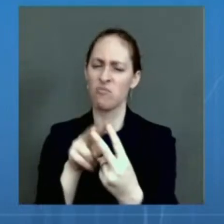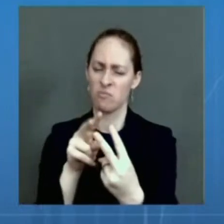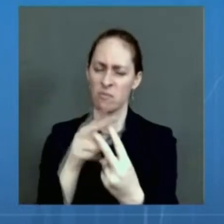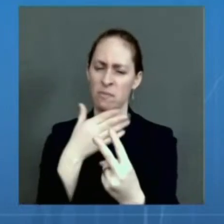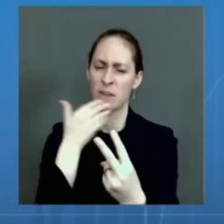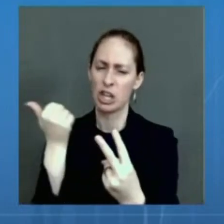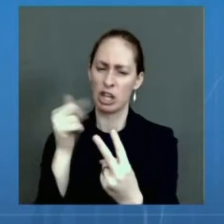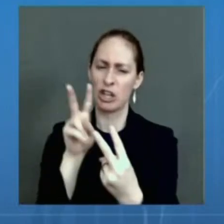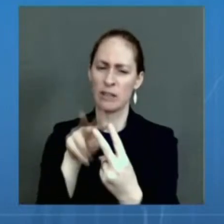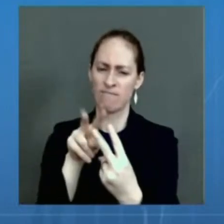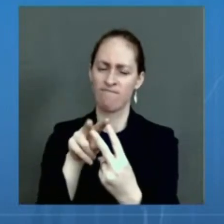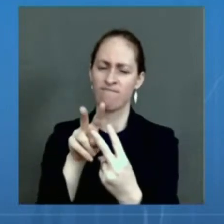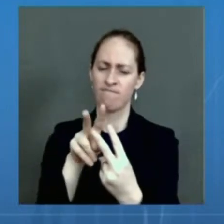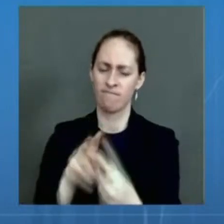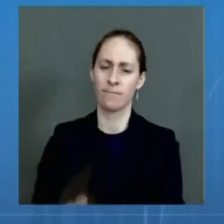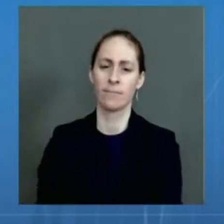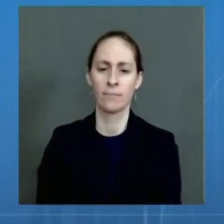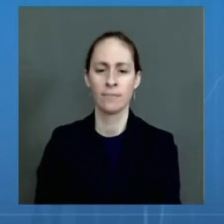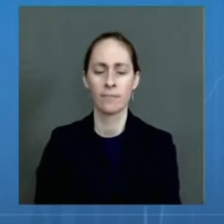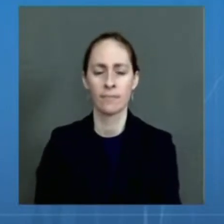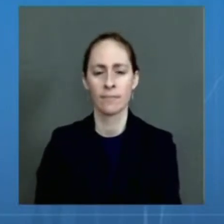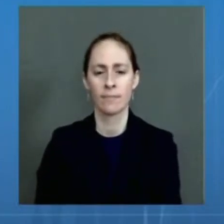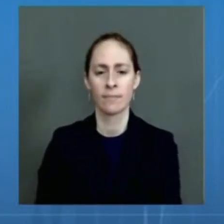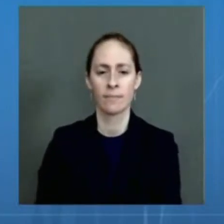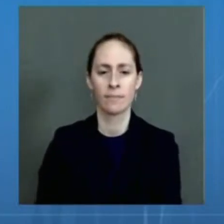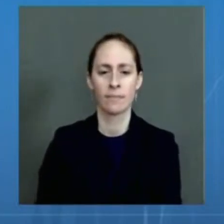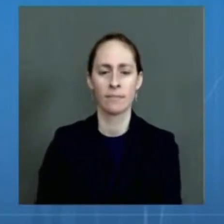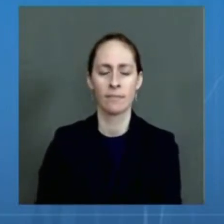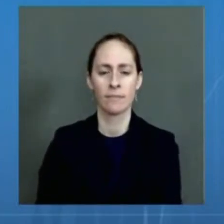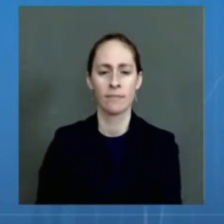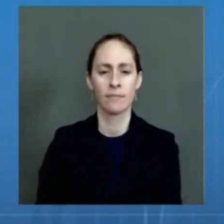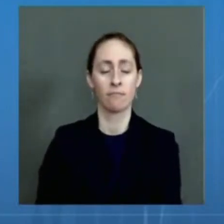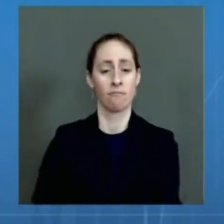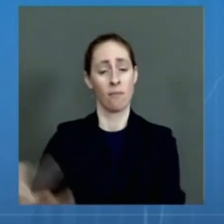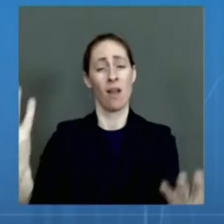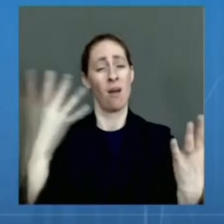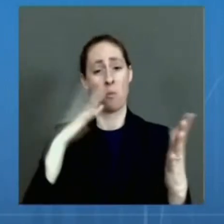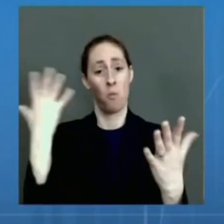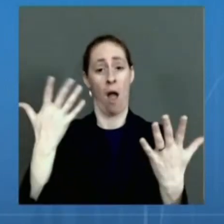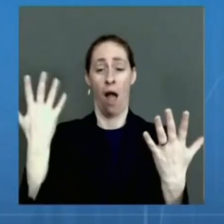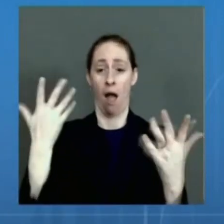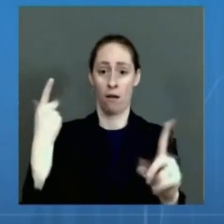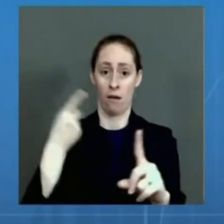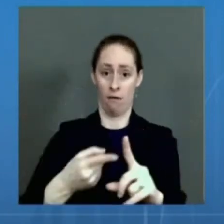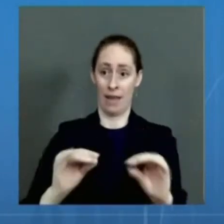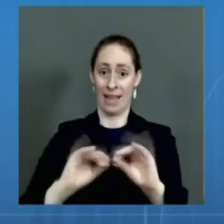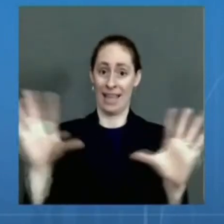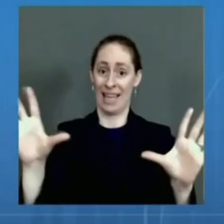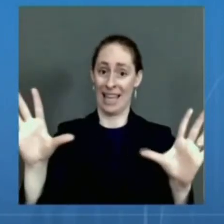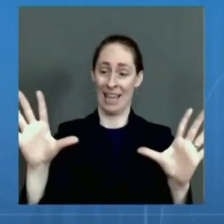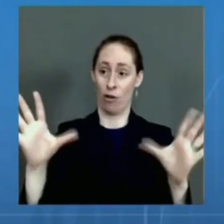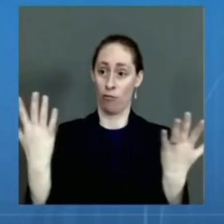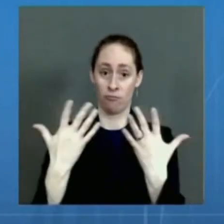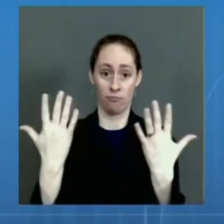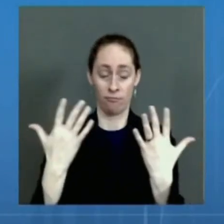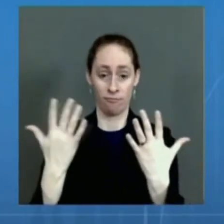THE CURRENT STATE OF THE PANDEMIC BOTH HERE AND AROUND